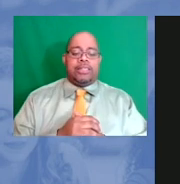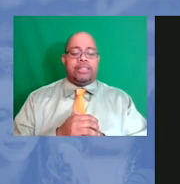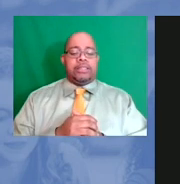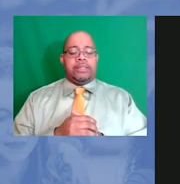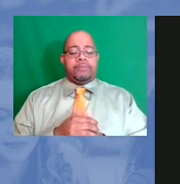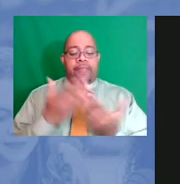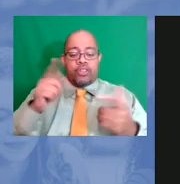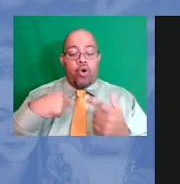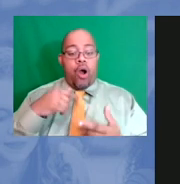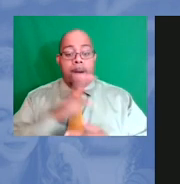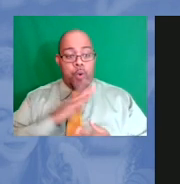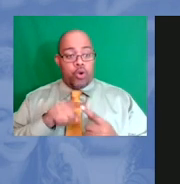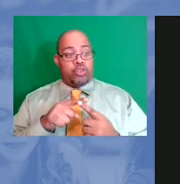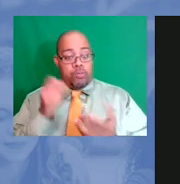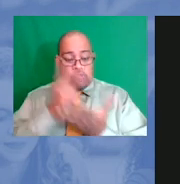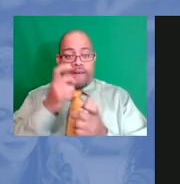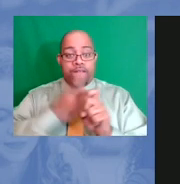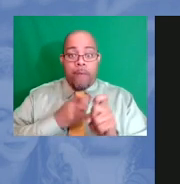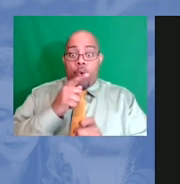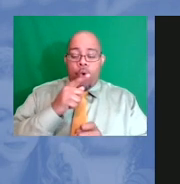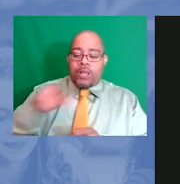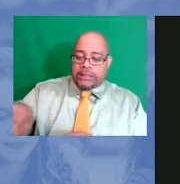MOUTHS OF BABES. STRAIGHT FROM THE MOUTHS OF THE CHILDREN TELLING